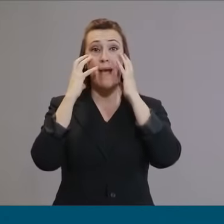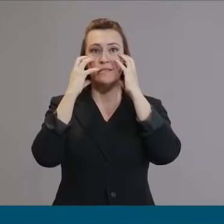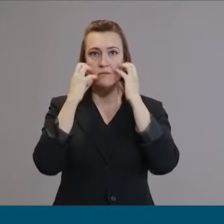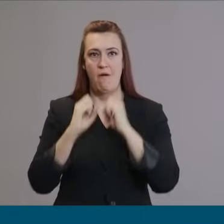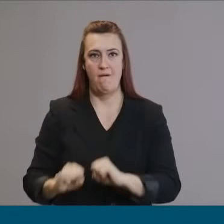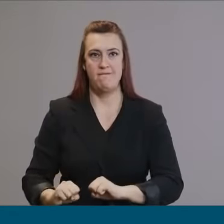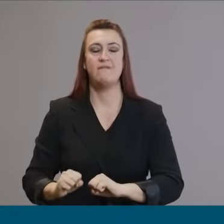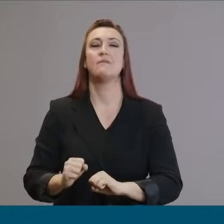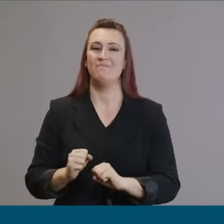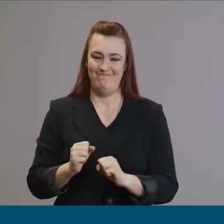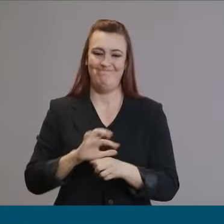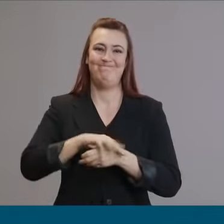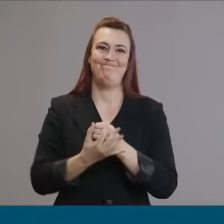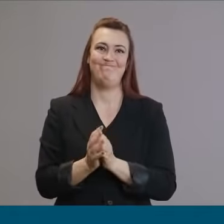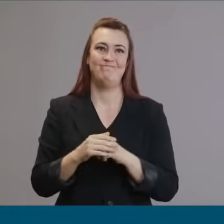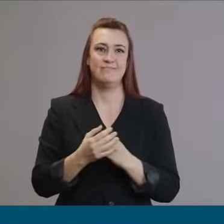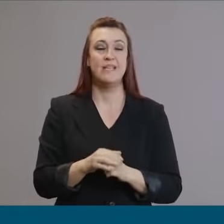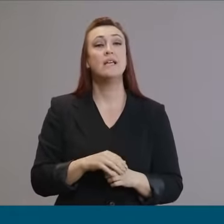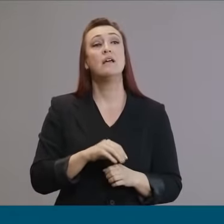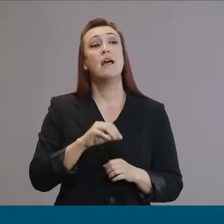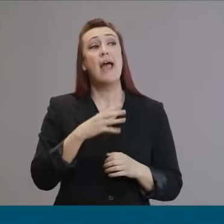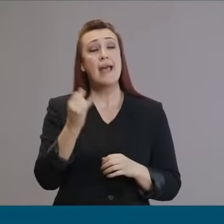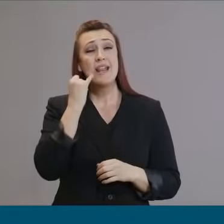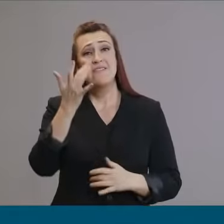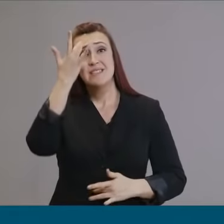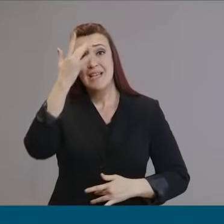HOME WHEN YOU ARE SICK SO YOU DON'T SPREAD IT TO OTHERS.